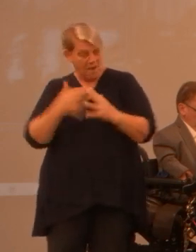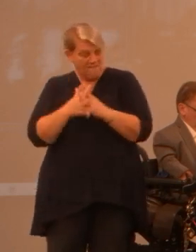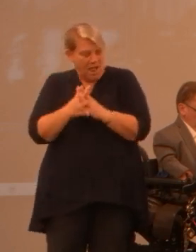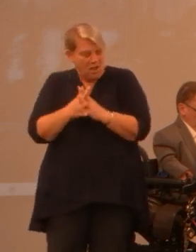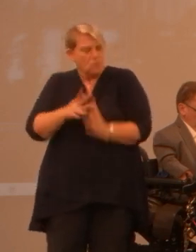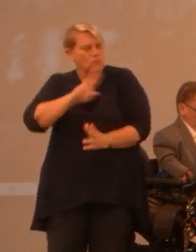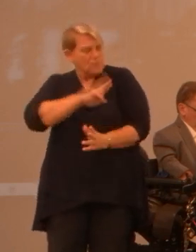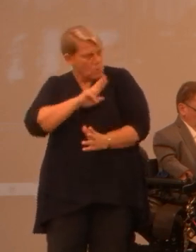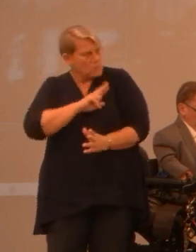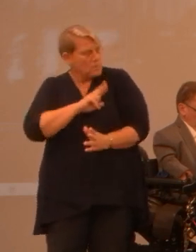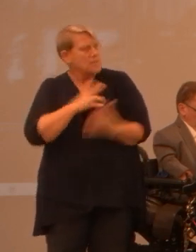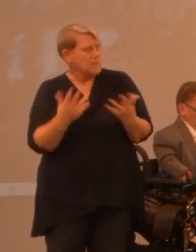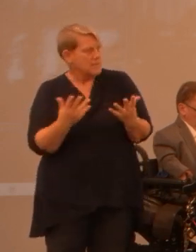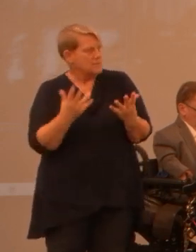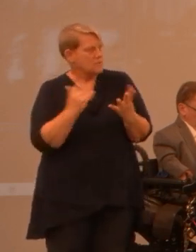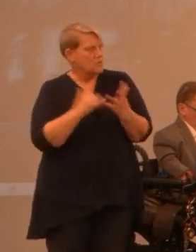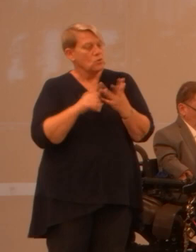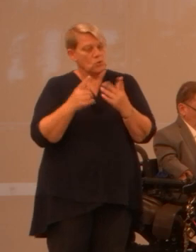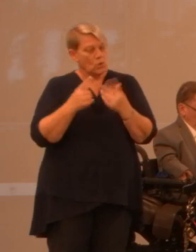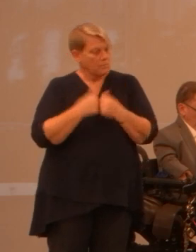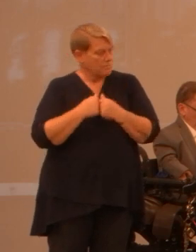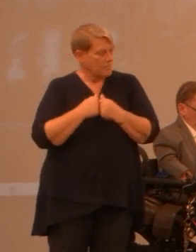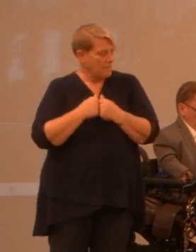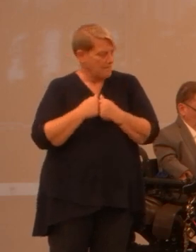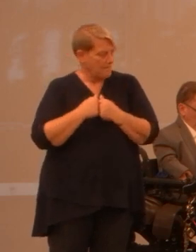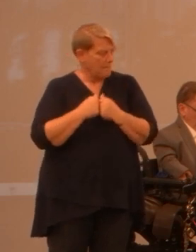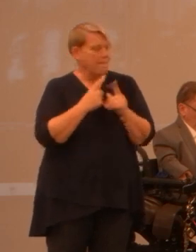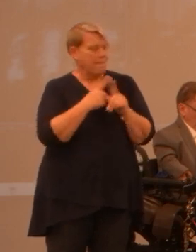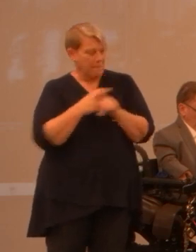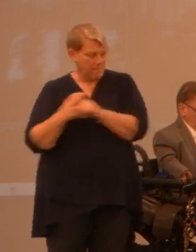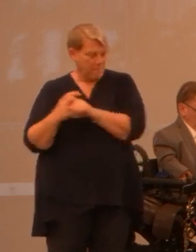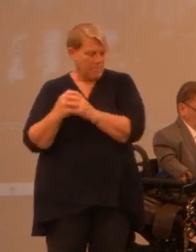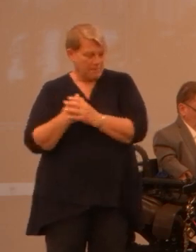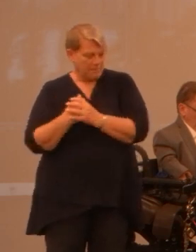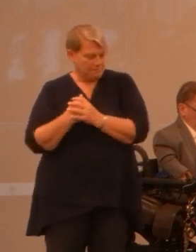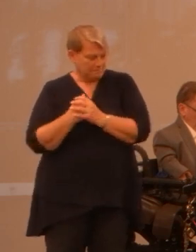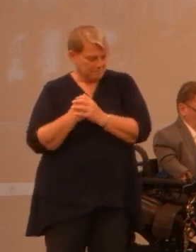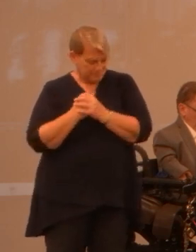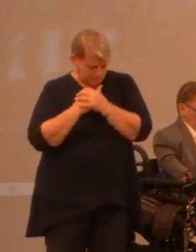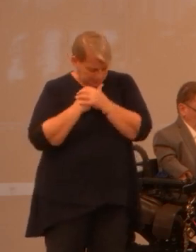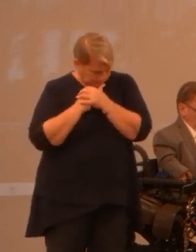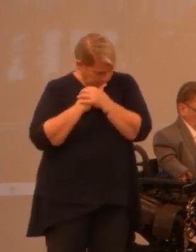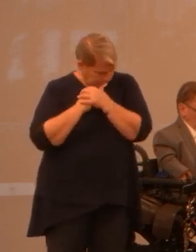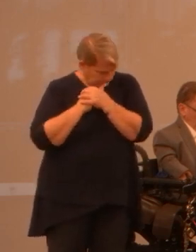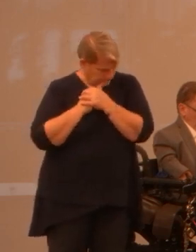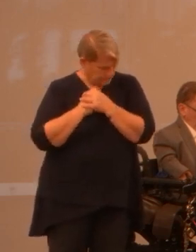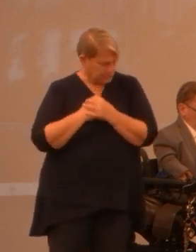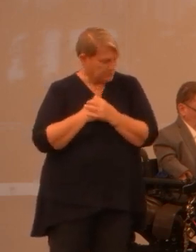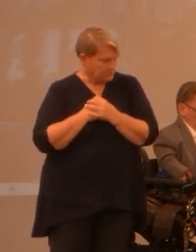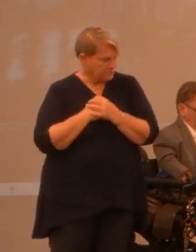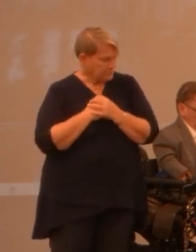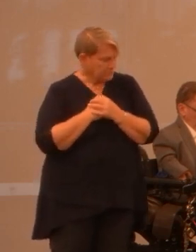[Speaking in Noongar language]